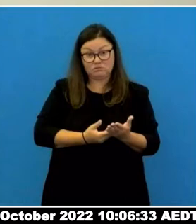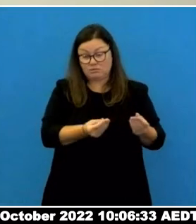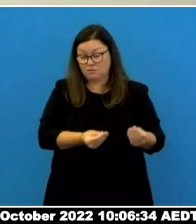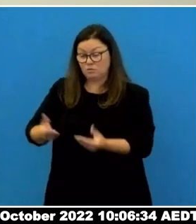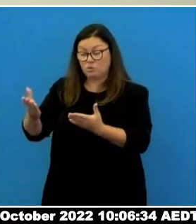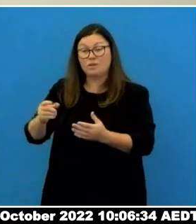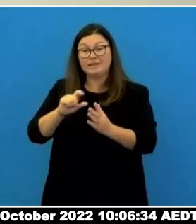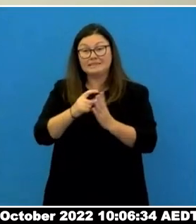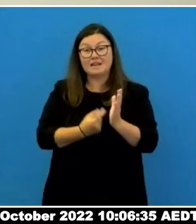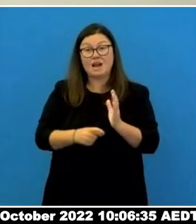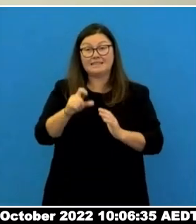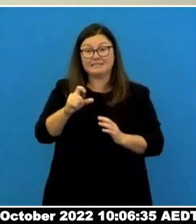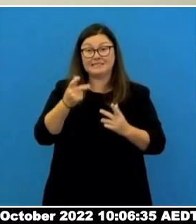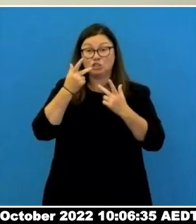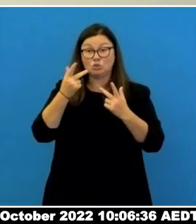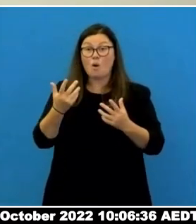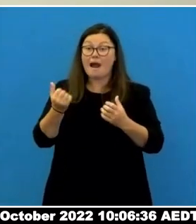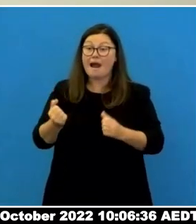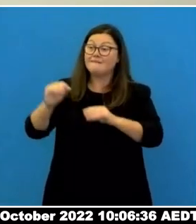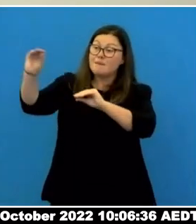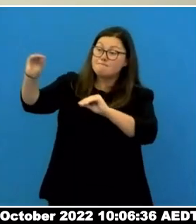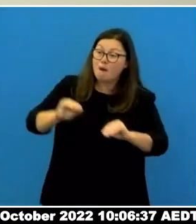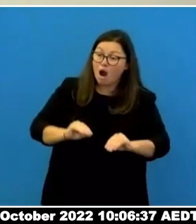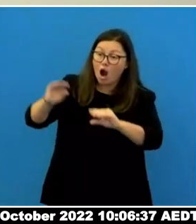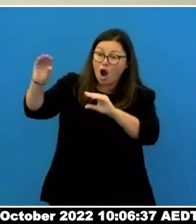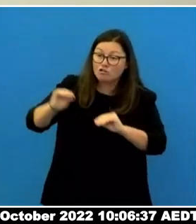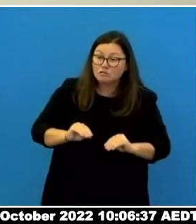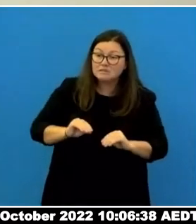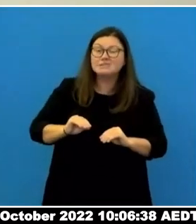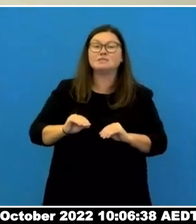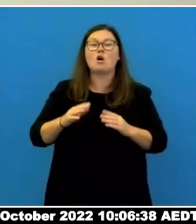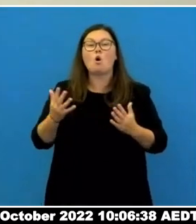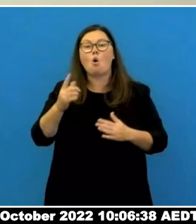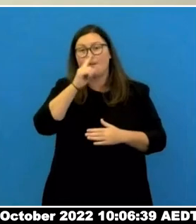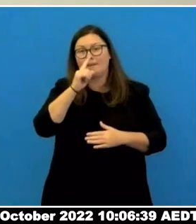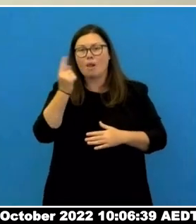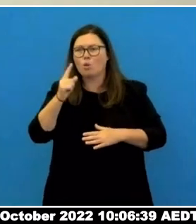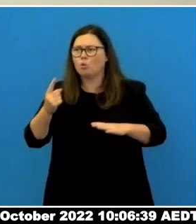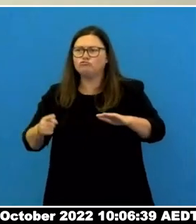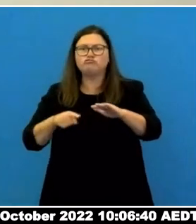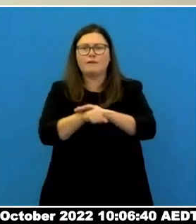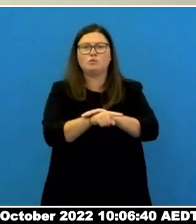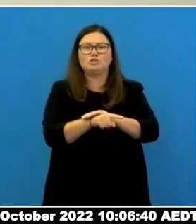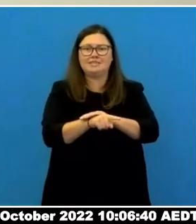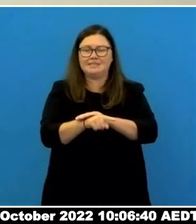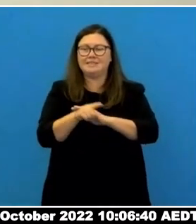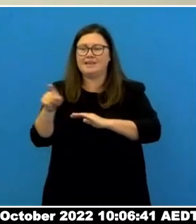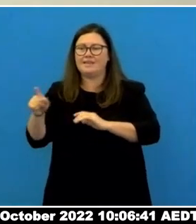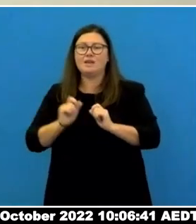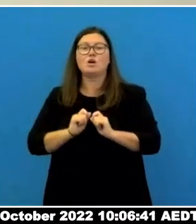While migrants and refugees, for example, encounter a range of difficulties in accessing support services such as